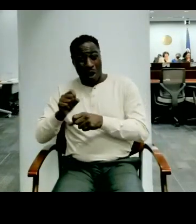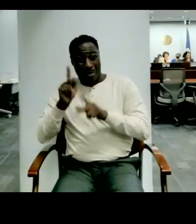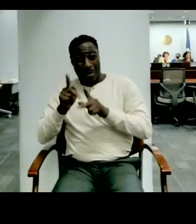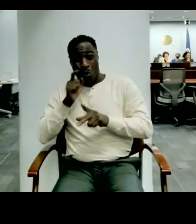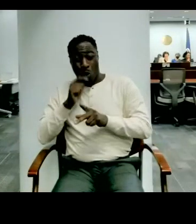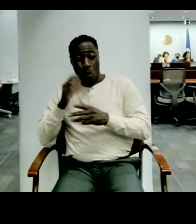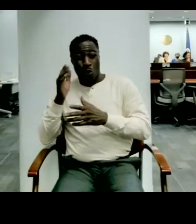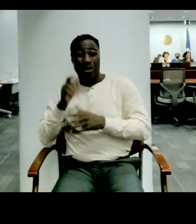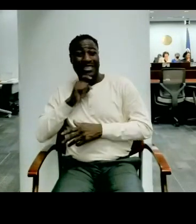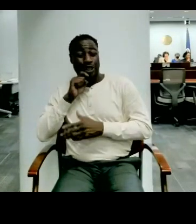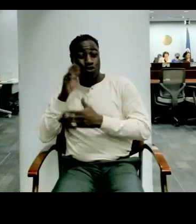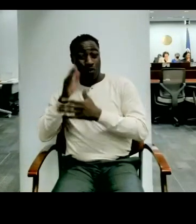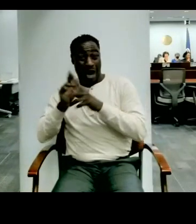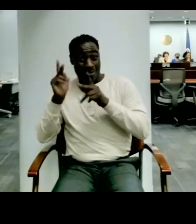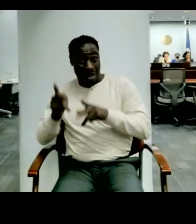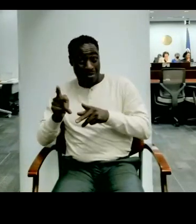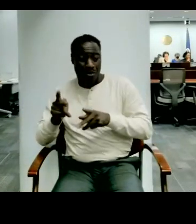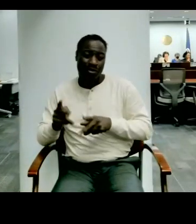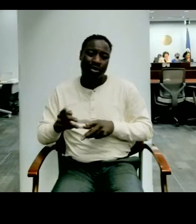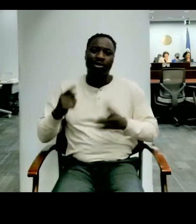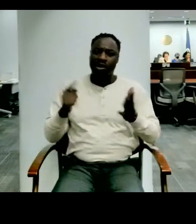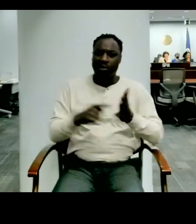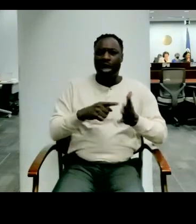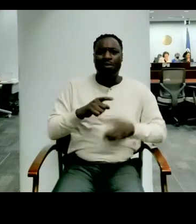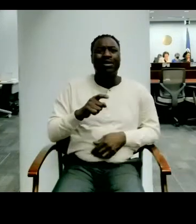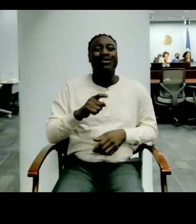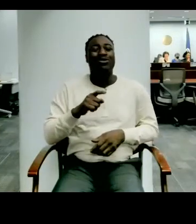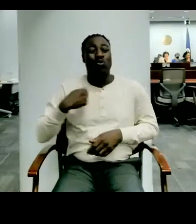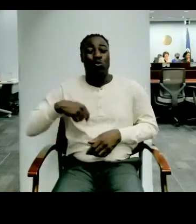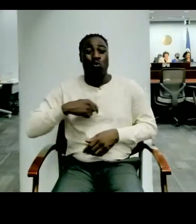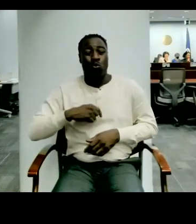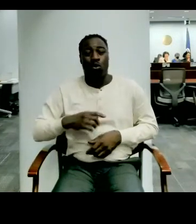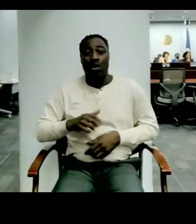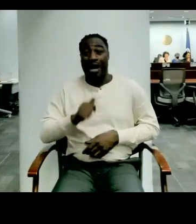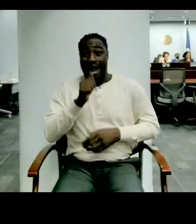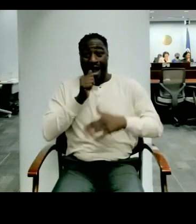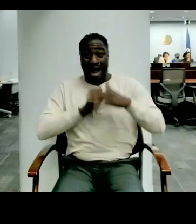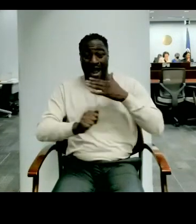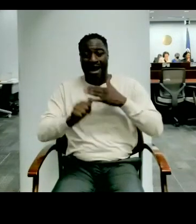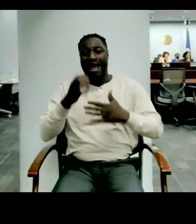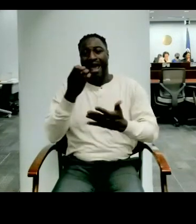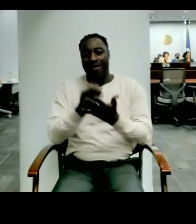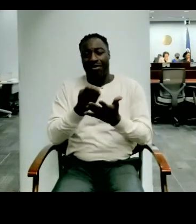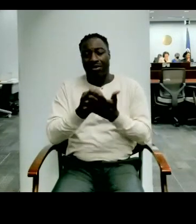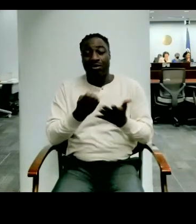Practice of concealing evidence of unlawful behavior and this is not a partisan issue.